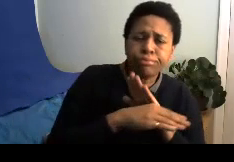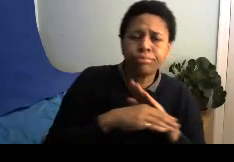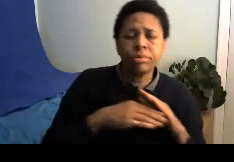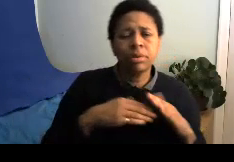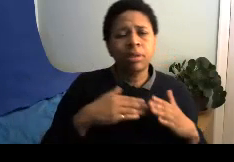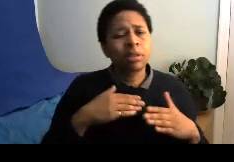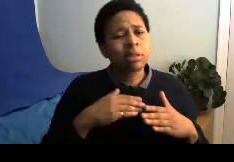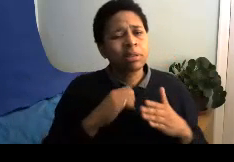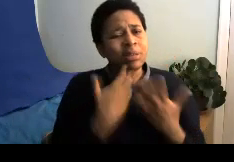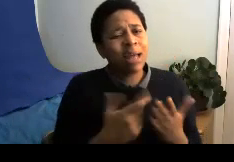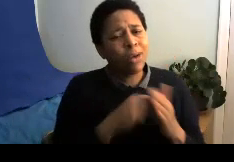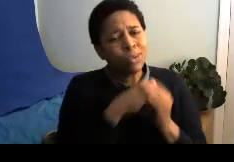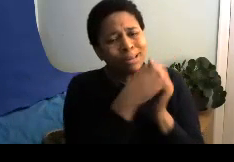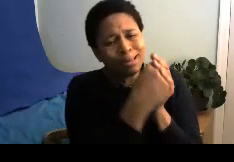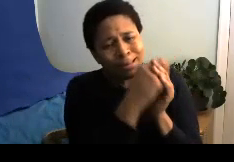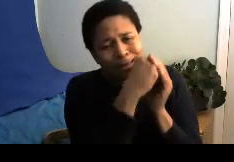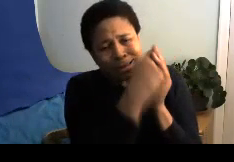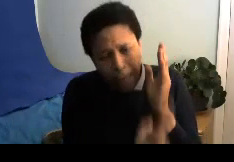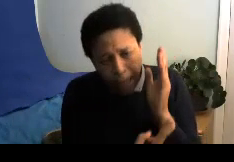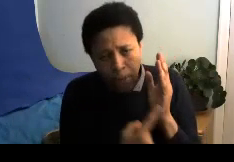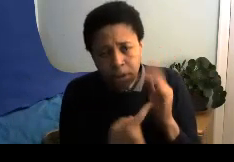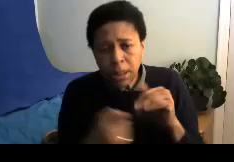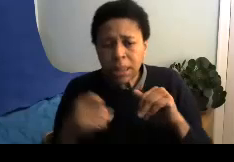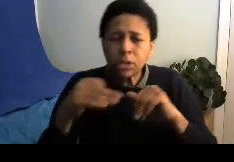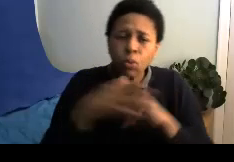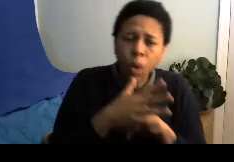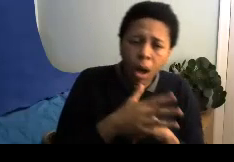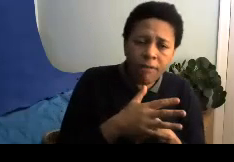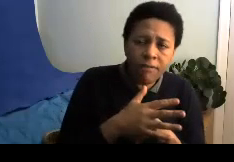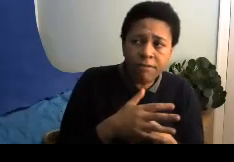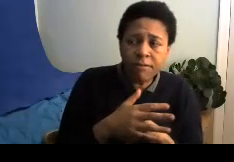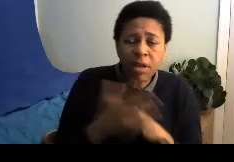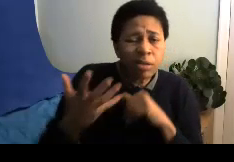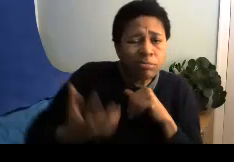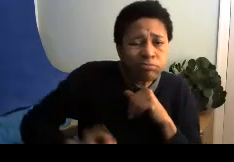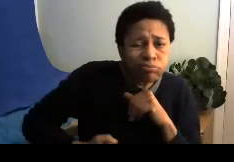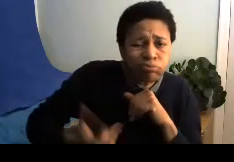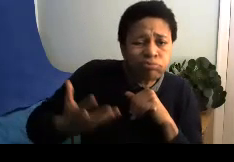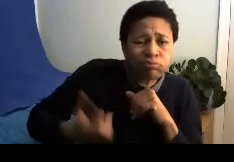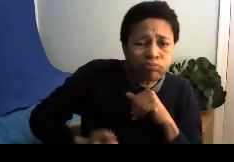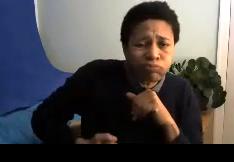work. His wife who, as a woman earns less than him, has to get